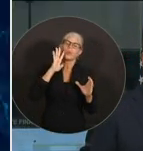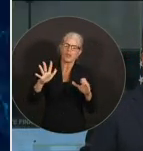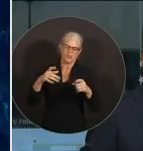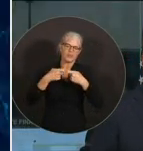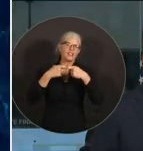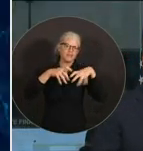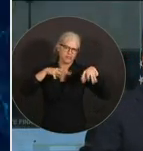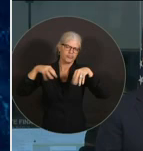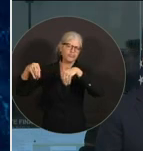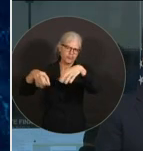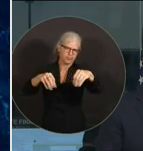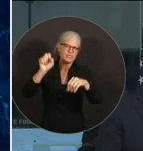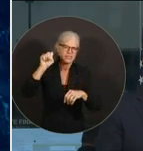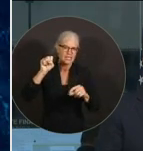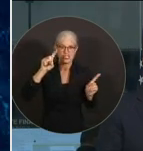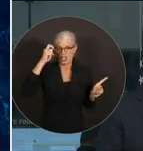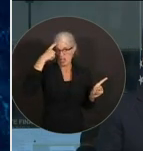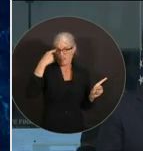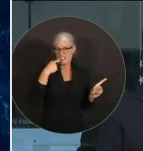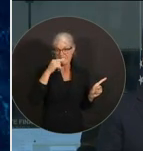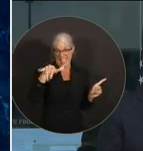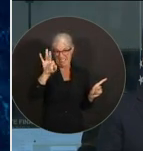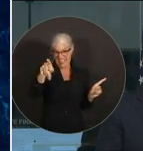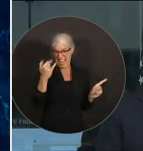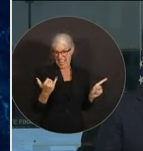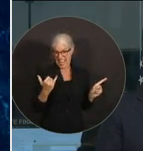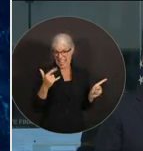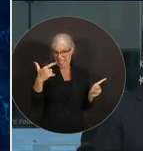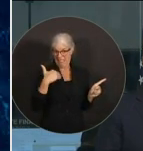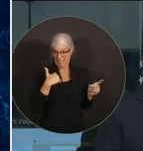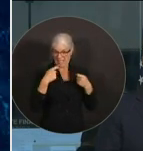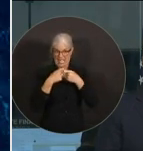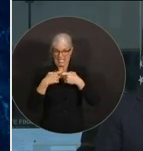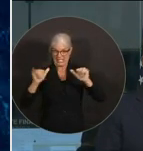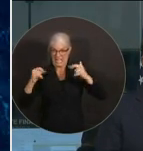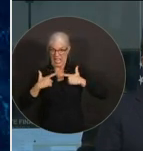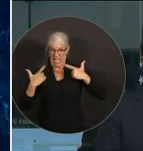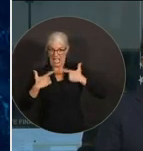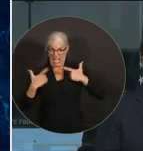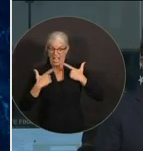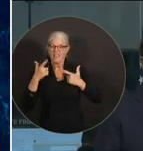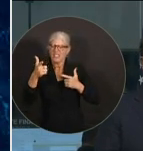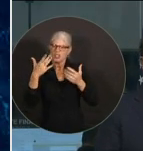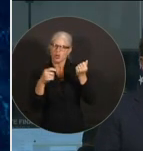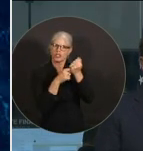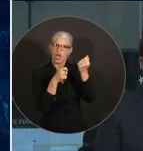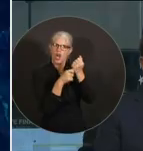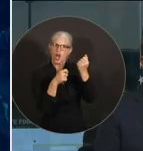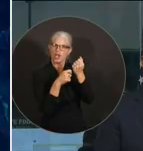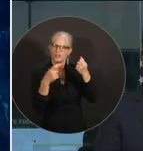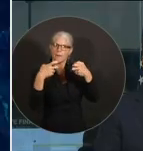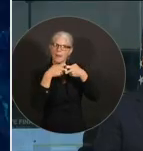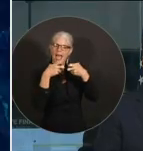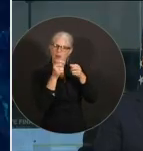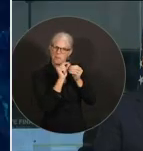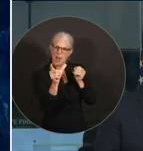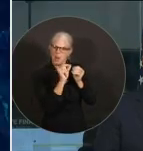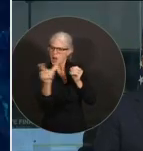OUTAGES AS GOVERNORS ALREADY MENTION WITH THIS STORM. TAKE TIME NOW. IF YOU STILL HAVE POWER TO KEEP ELECTRONIC